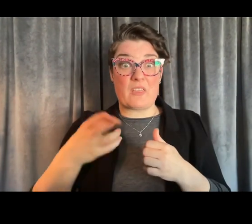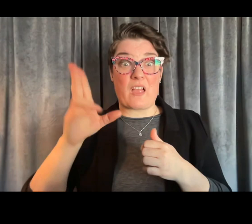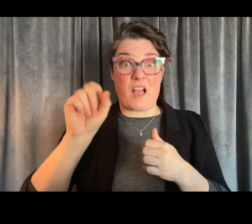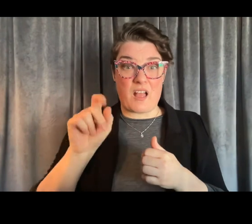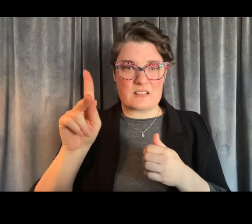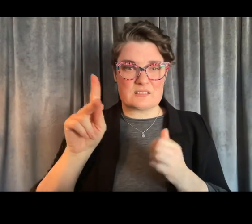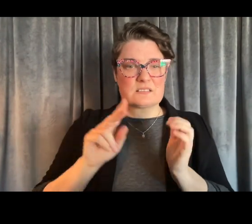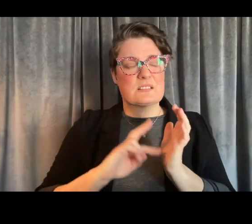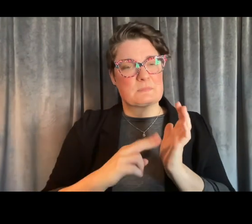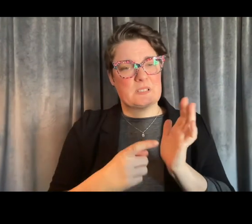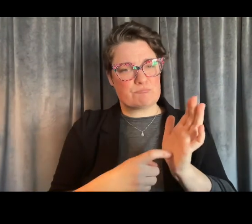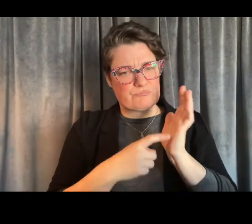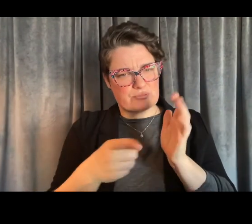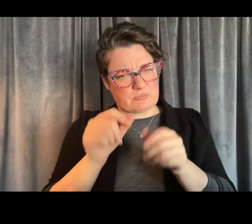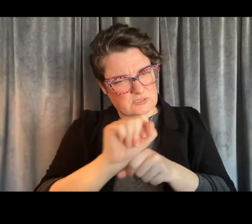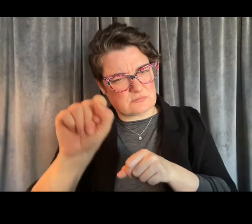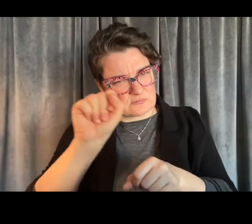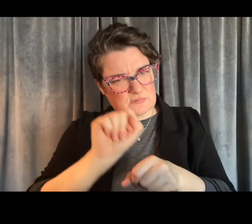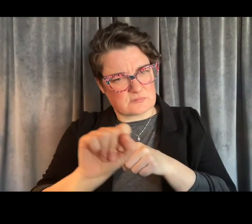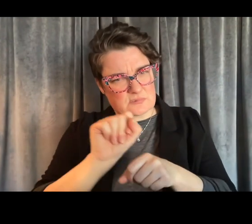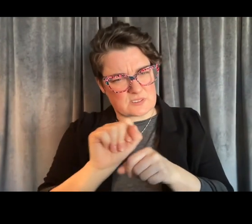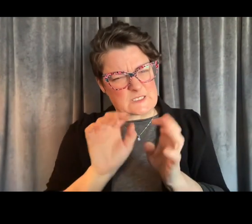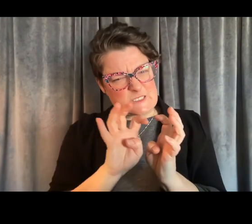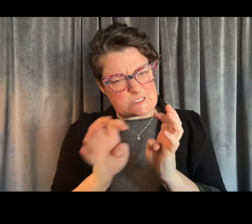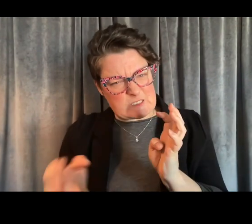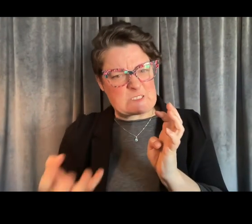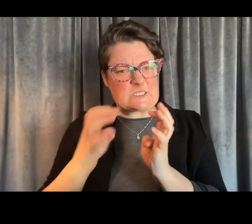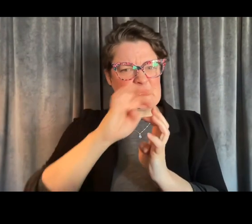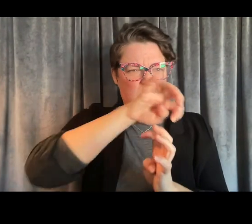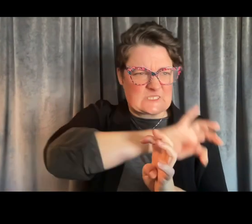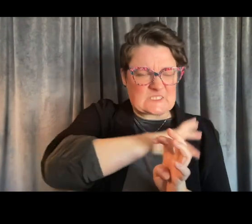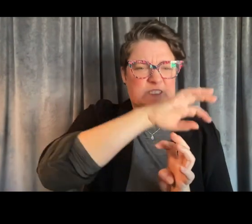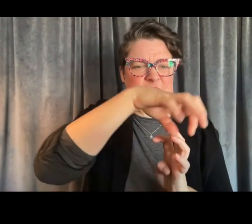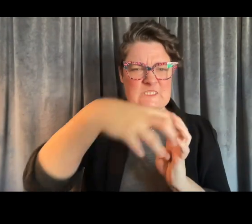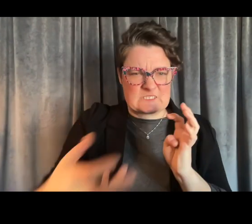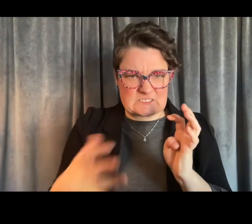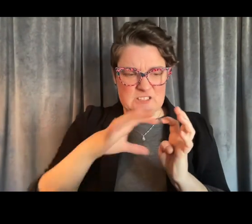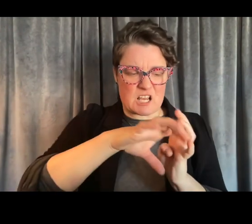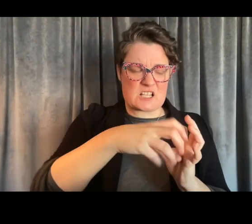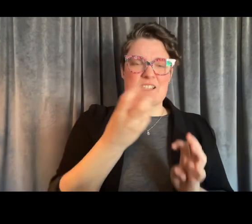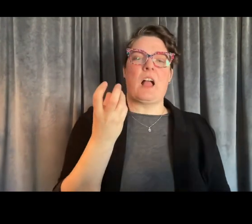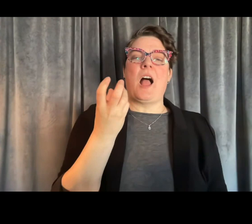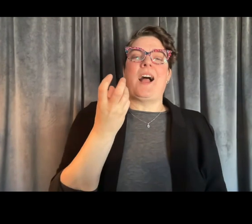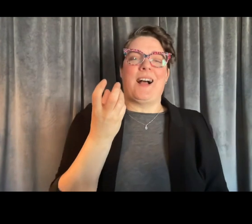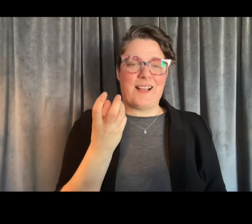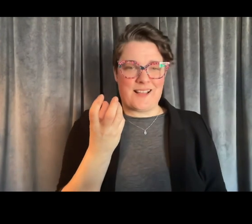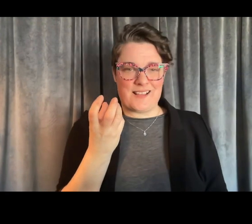work at it the most so you have to take action to get to the inside, like peeling